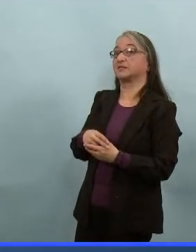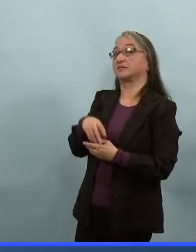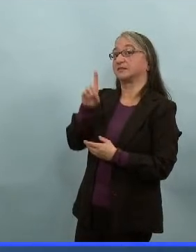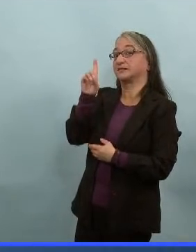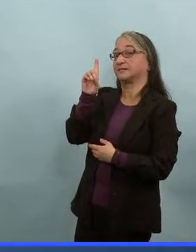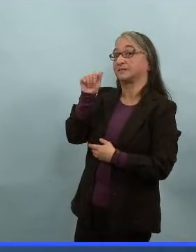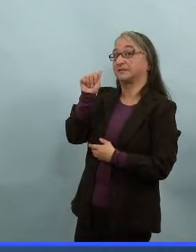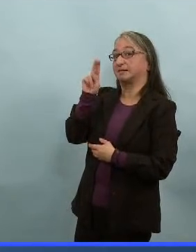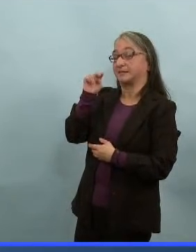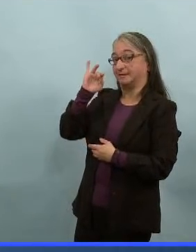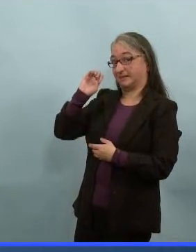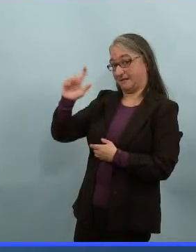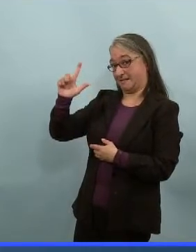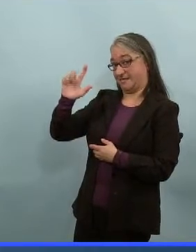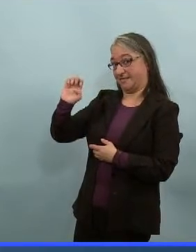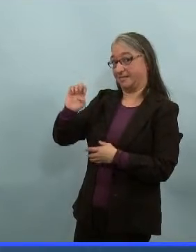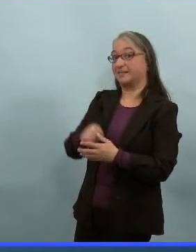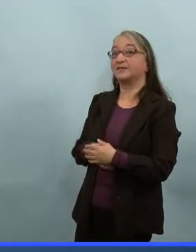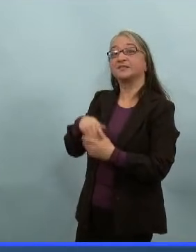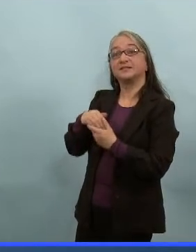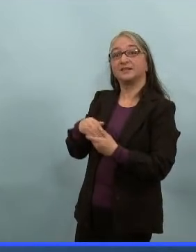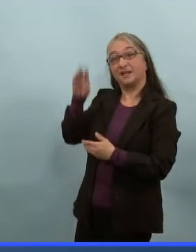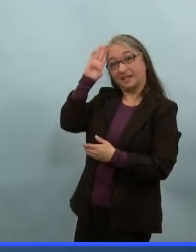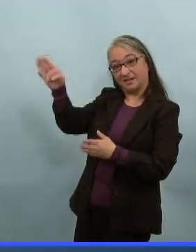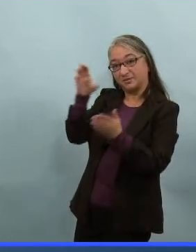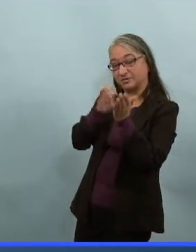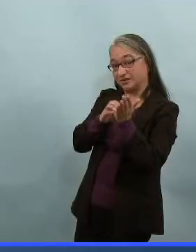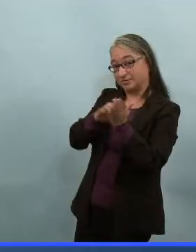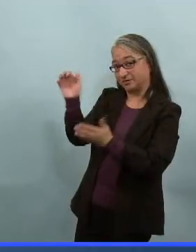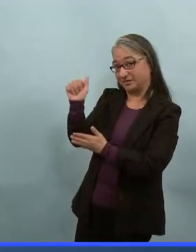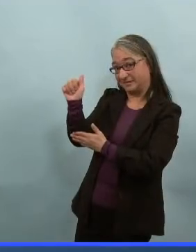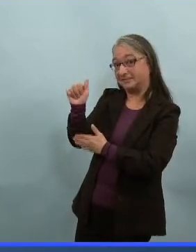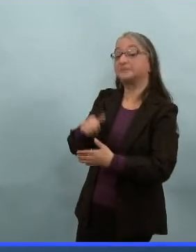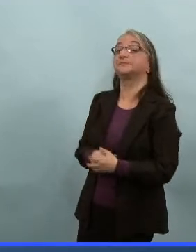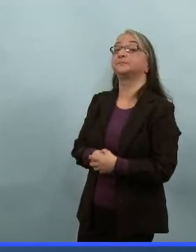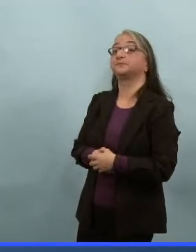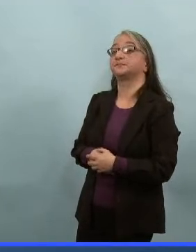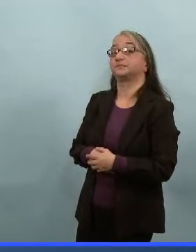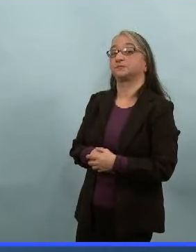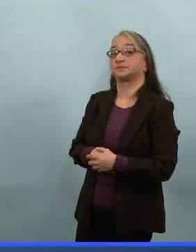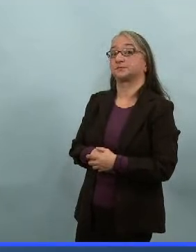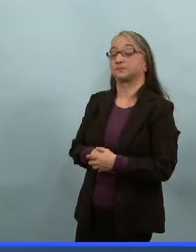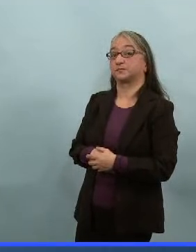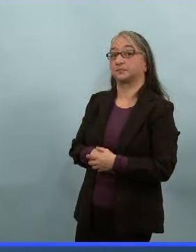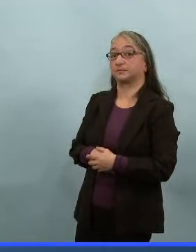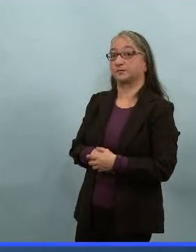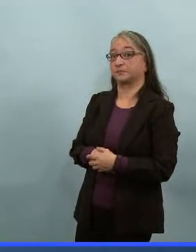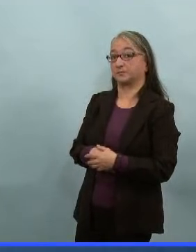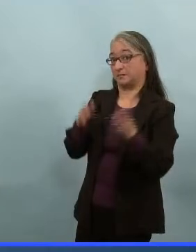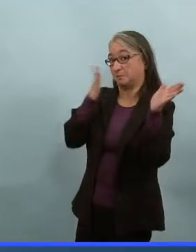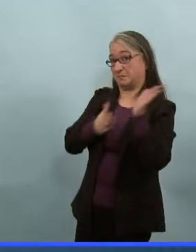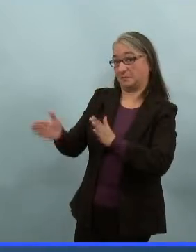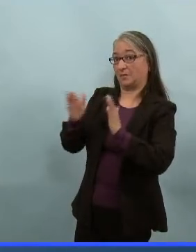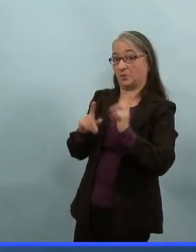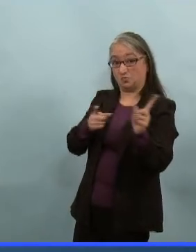hi uh dr atwal so with the move to uh rapid testing for the majority of manitobans